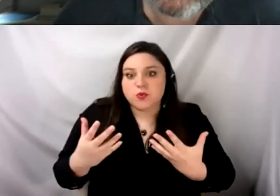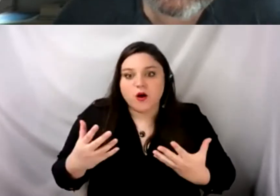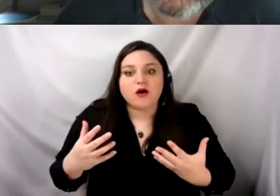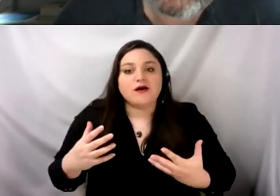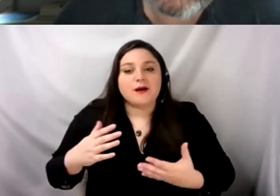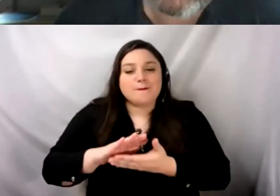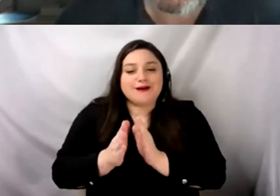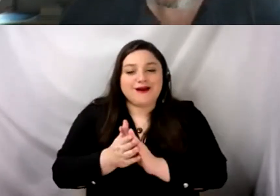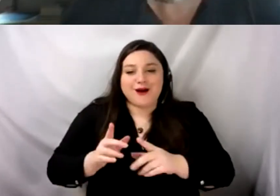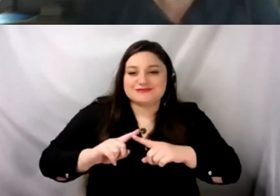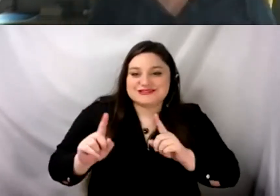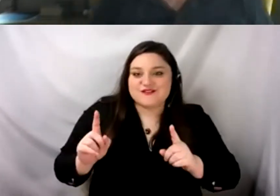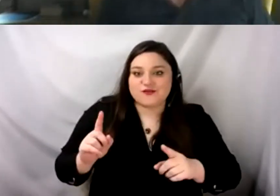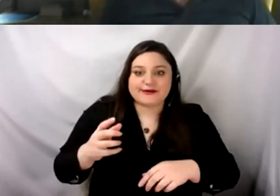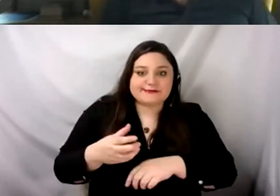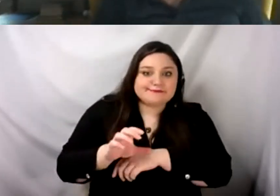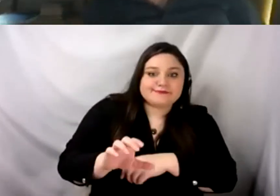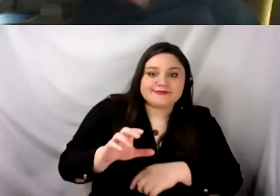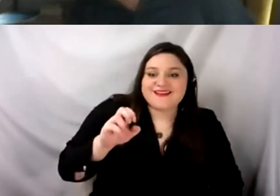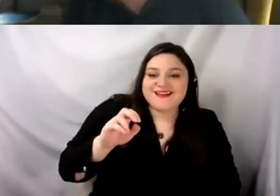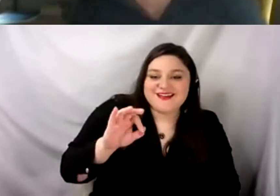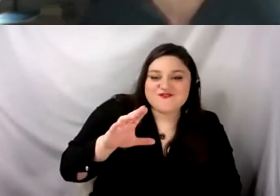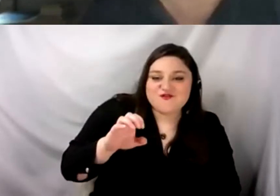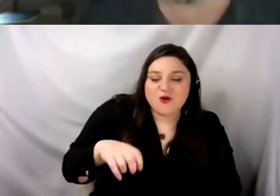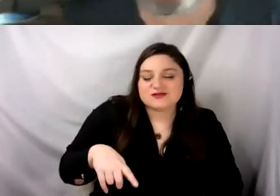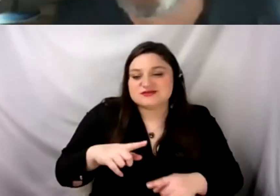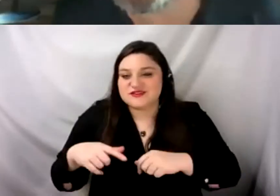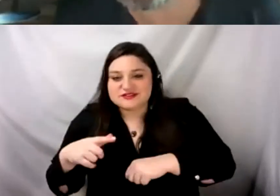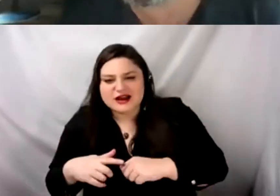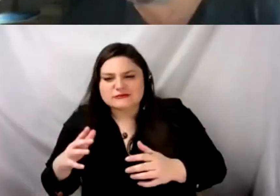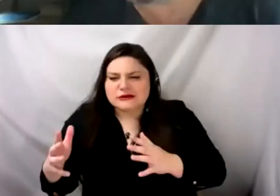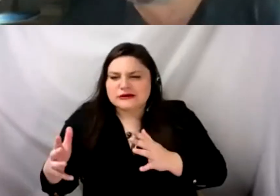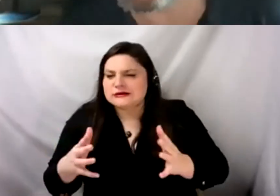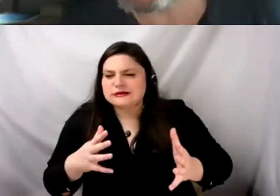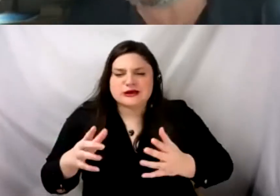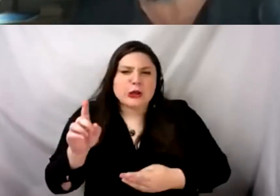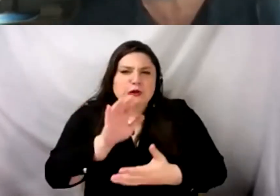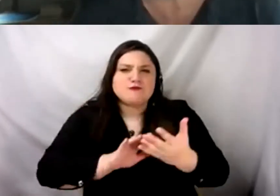not know exactly what we need to have. So if you could encourage them to provide some sort of clarity around if we have done